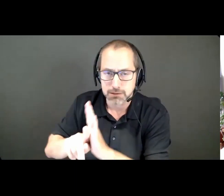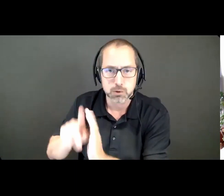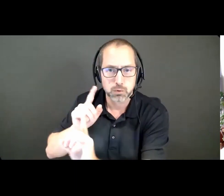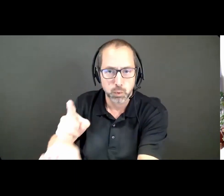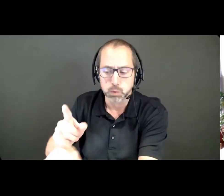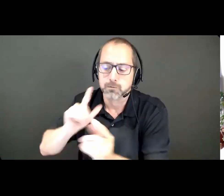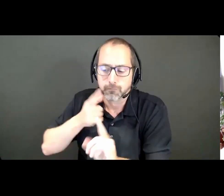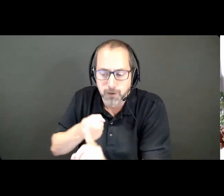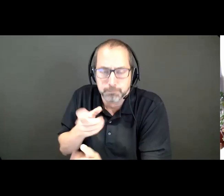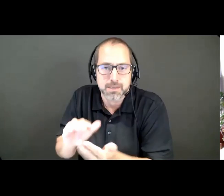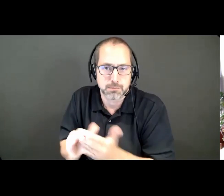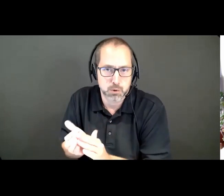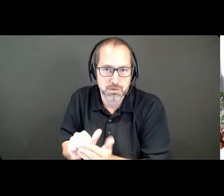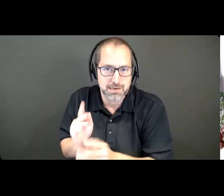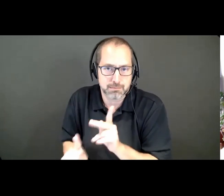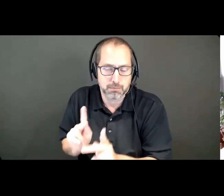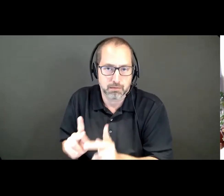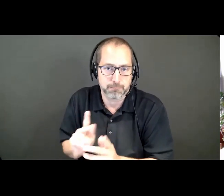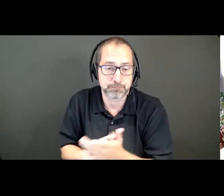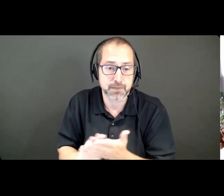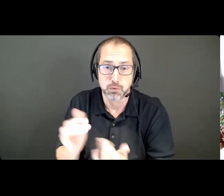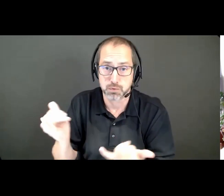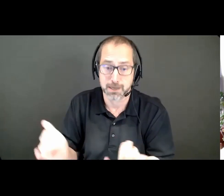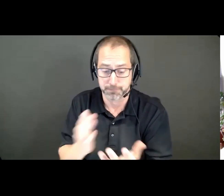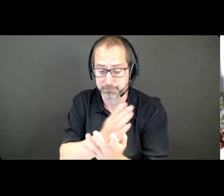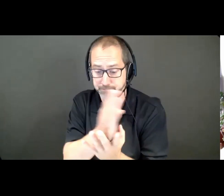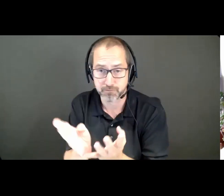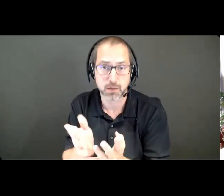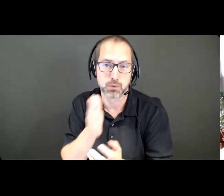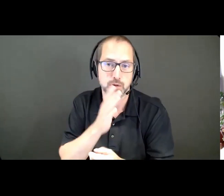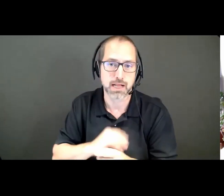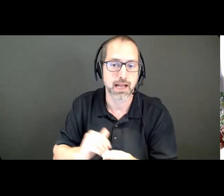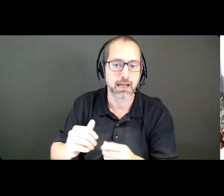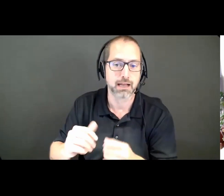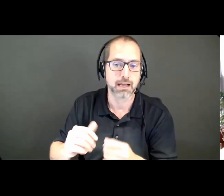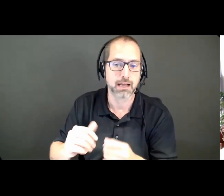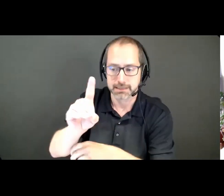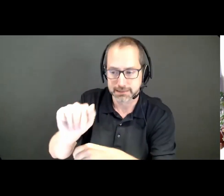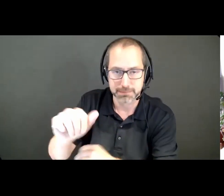So across this series, then, disability justice activists and disability center service providers